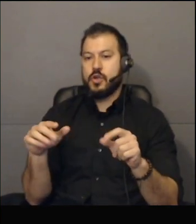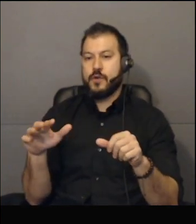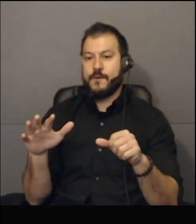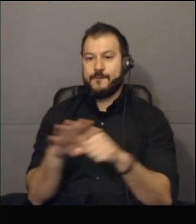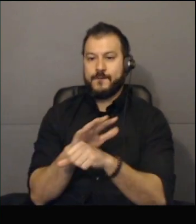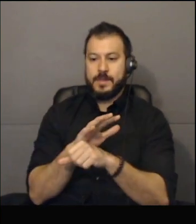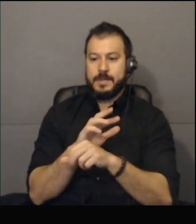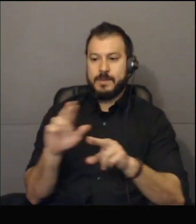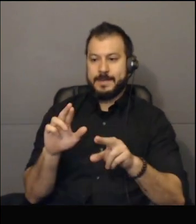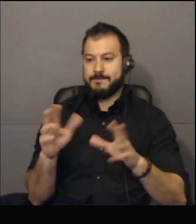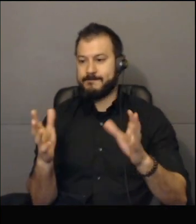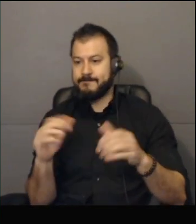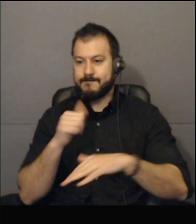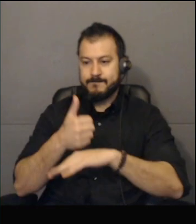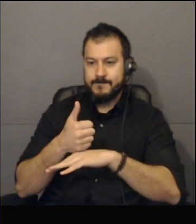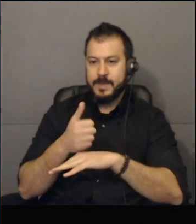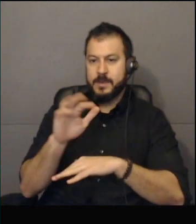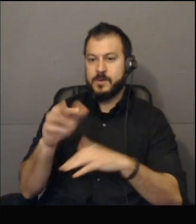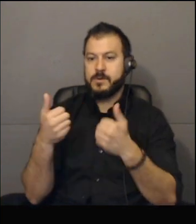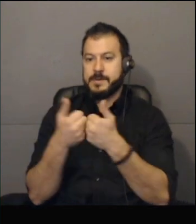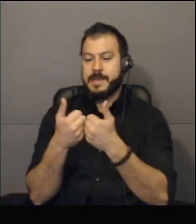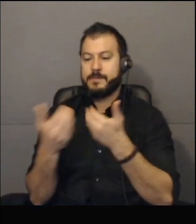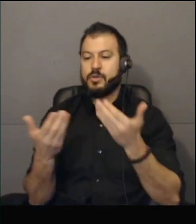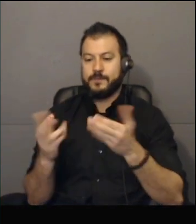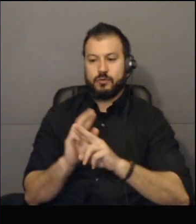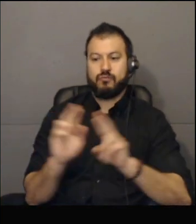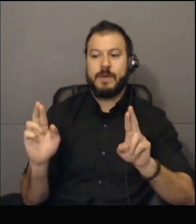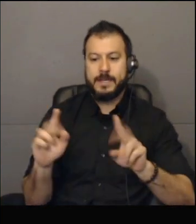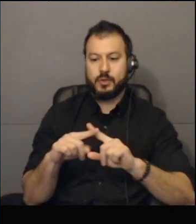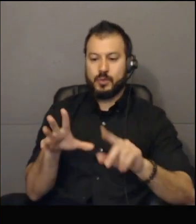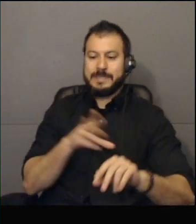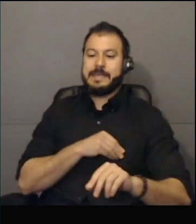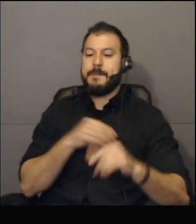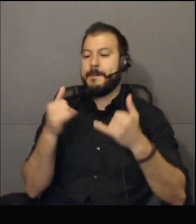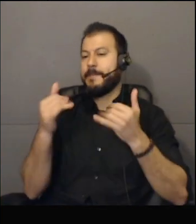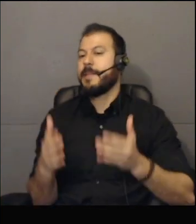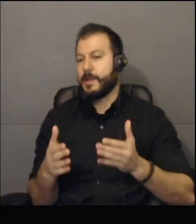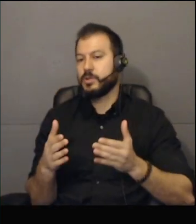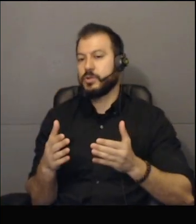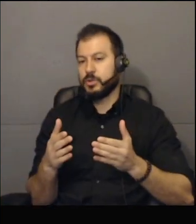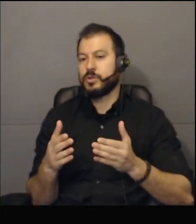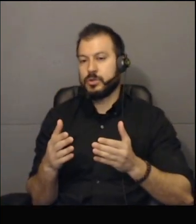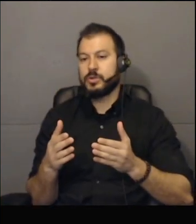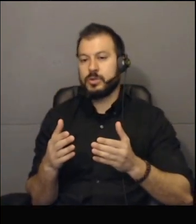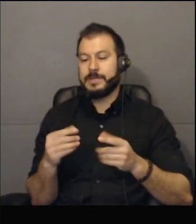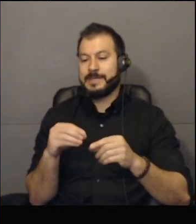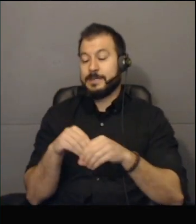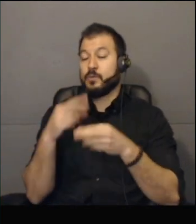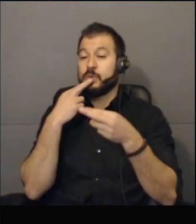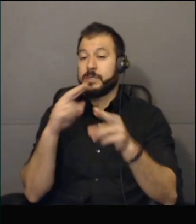full initialization has taken place and your game server is ready to accept players in response to a request.